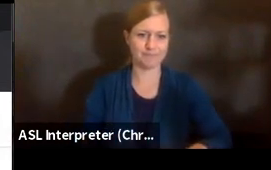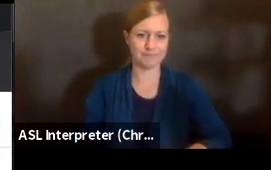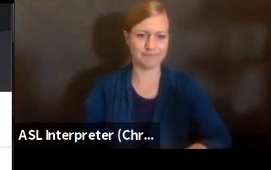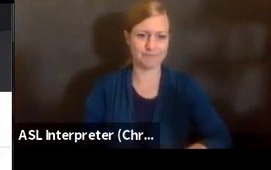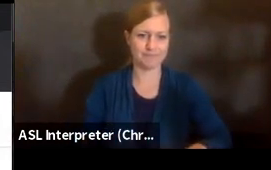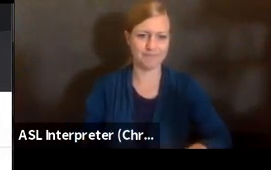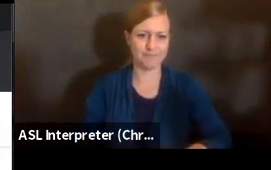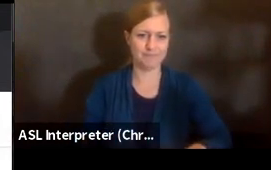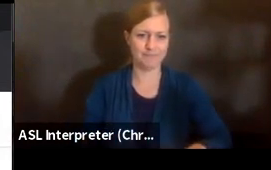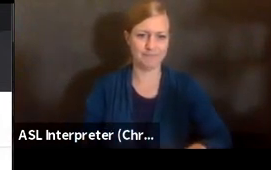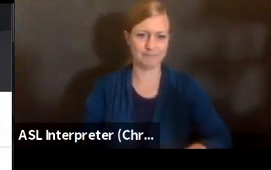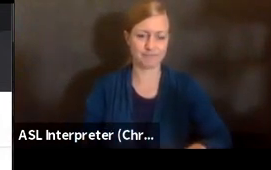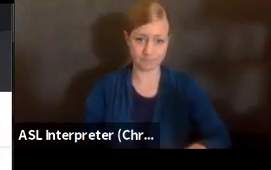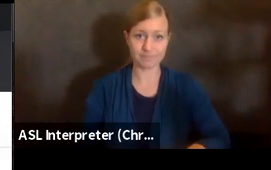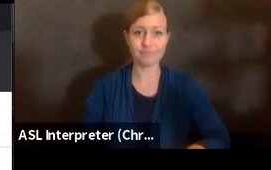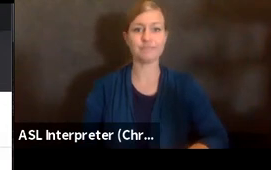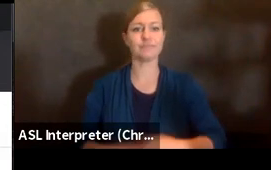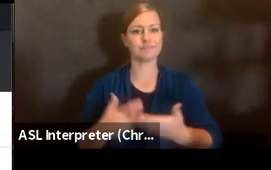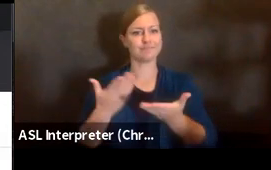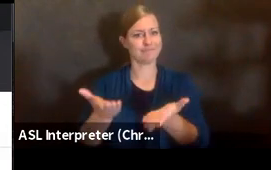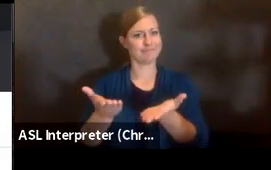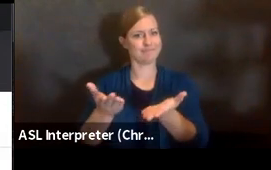Katherine Livick - ESD 112: Alright, so there is my quiz.